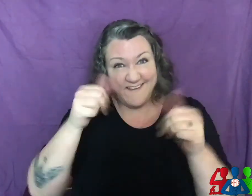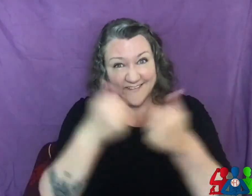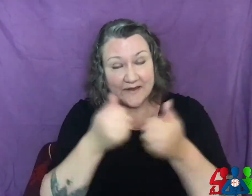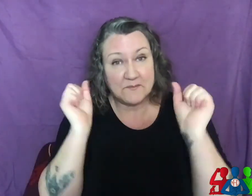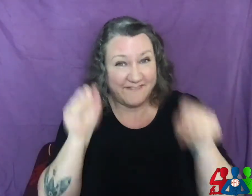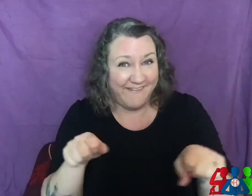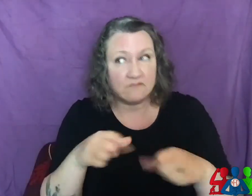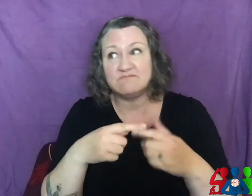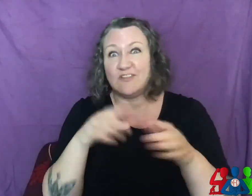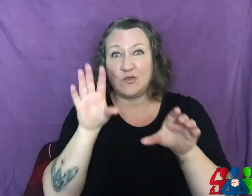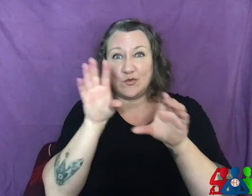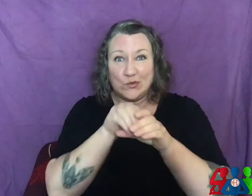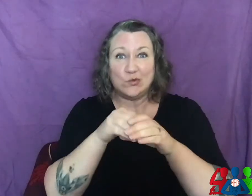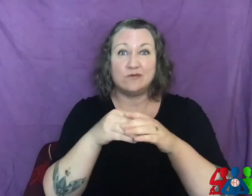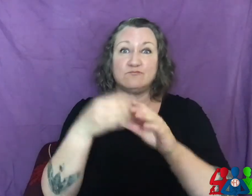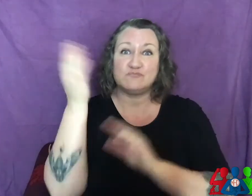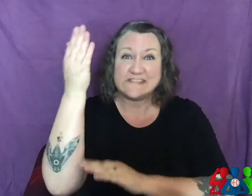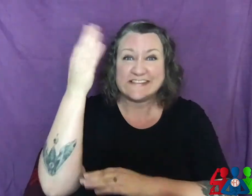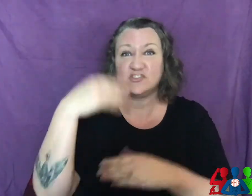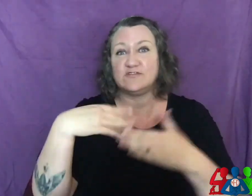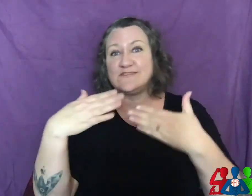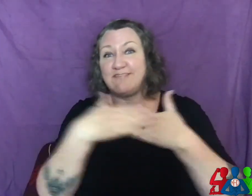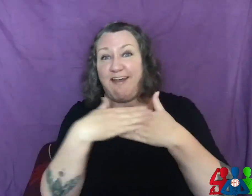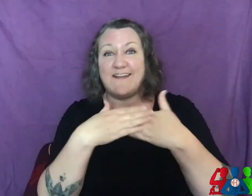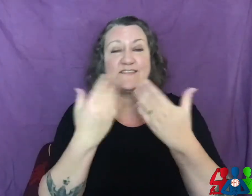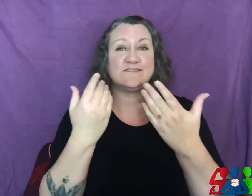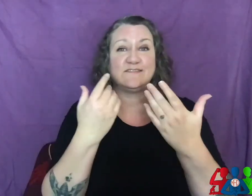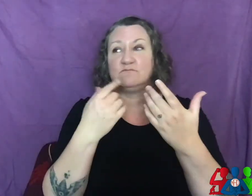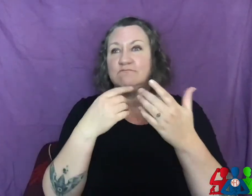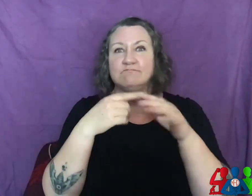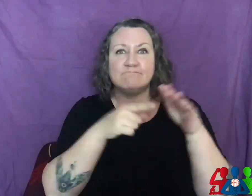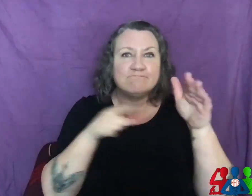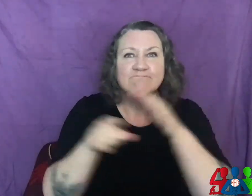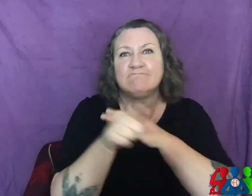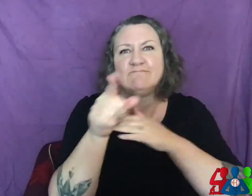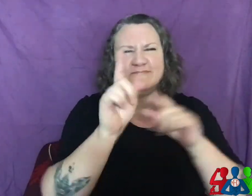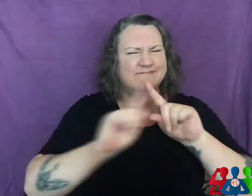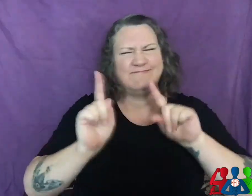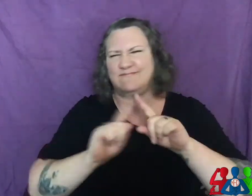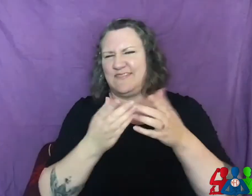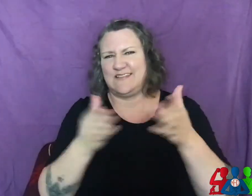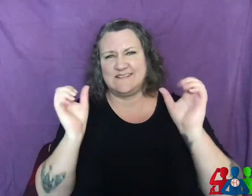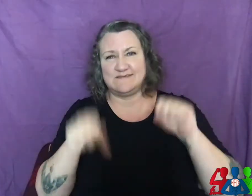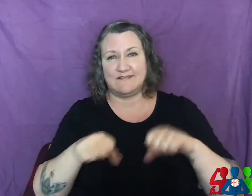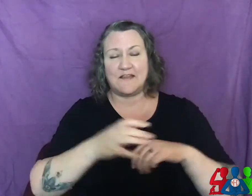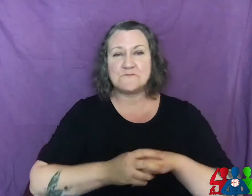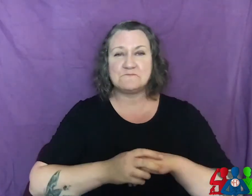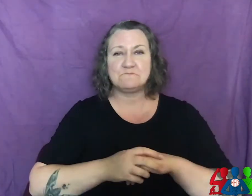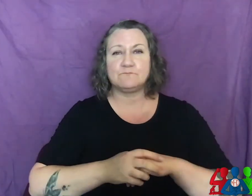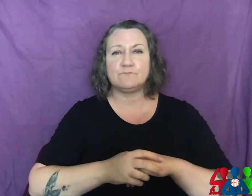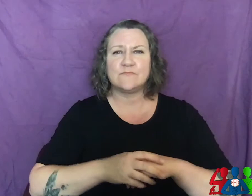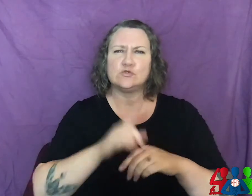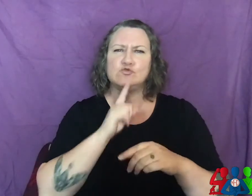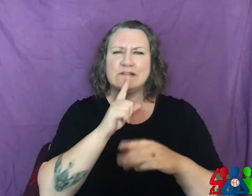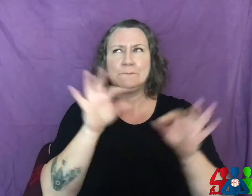actually allows classes to be held inside of the game. You can have presentations, slides, and